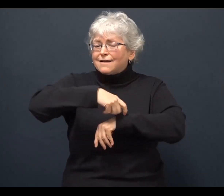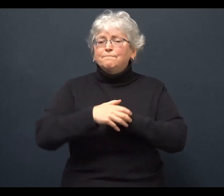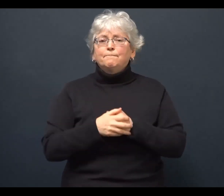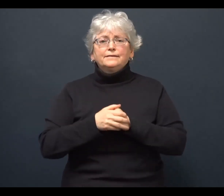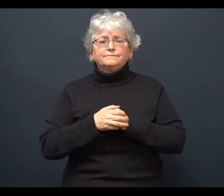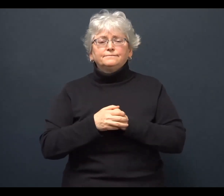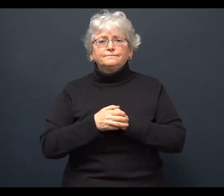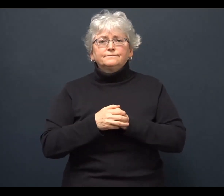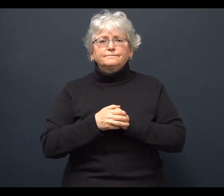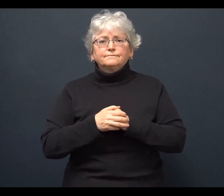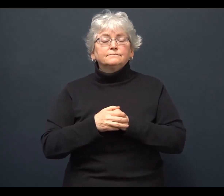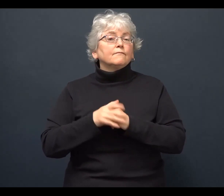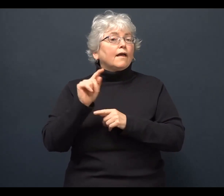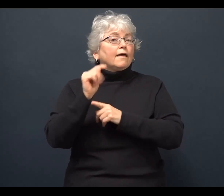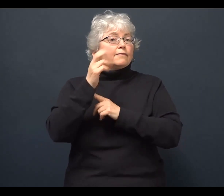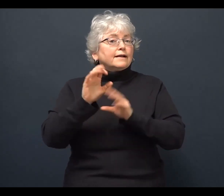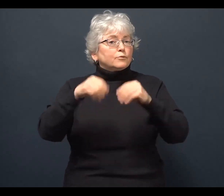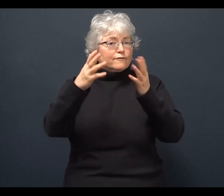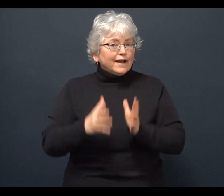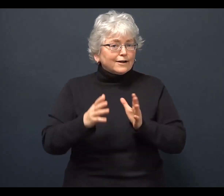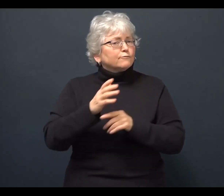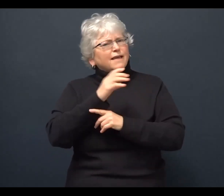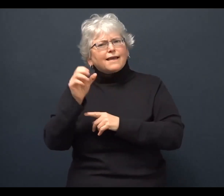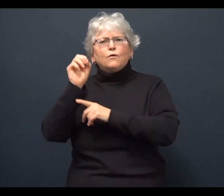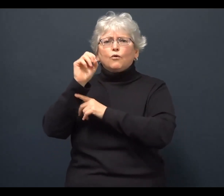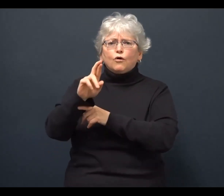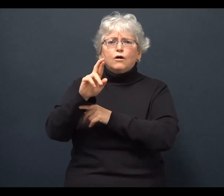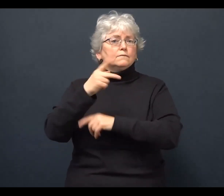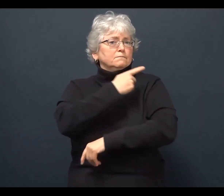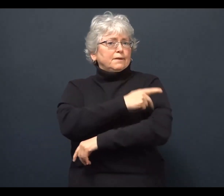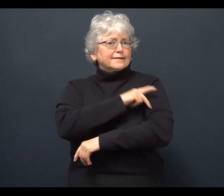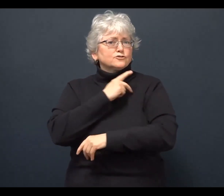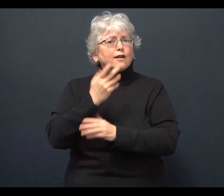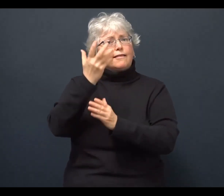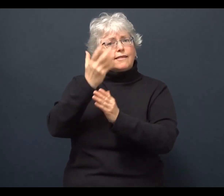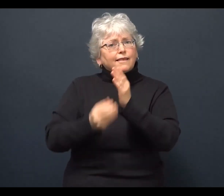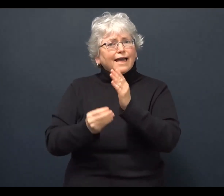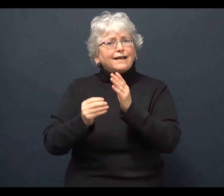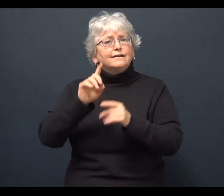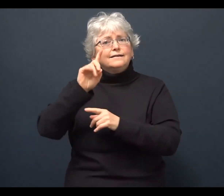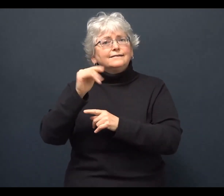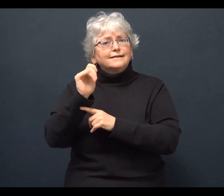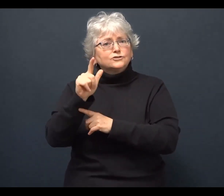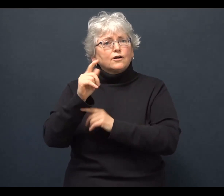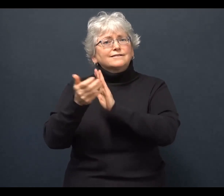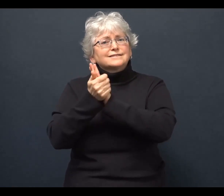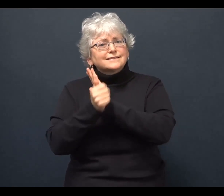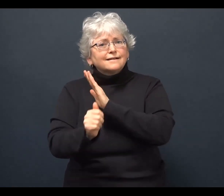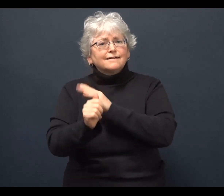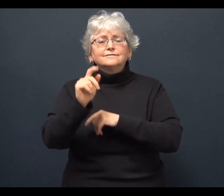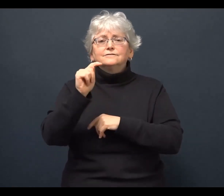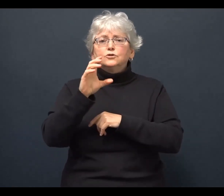time. the provider and/or the patient lack the digital